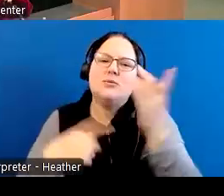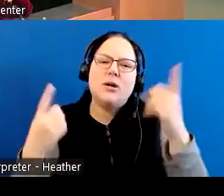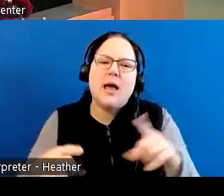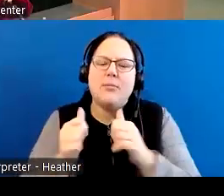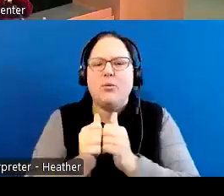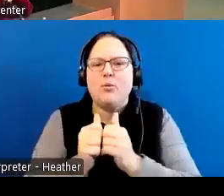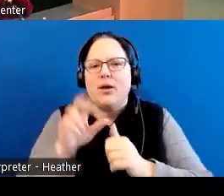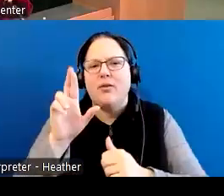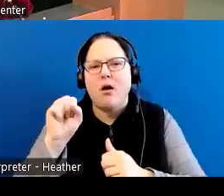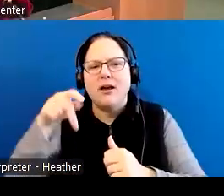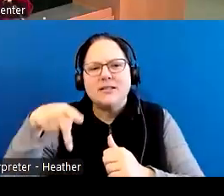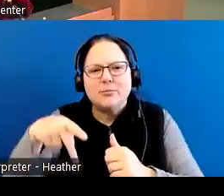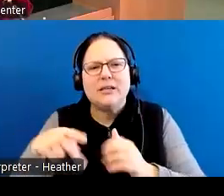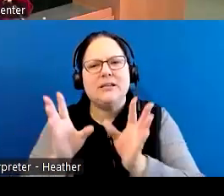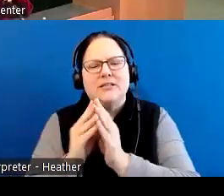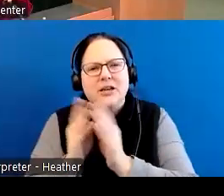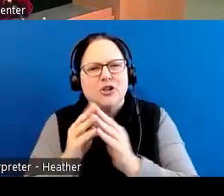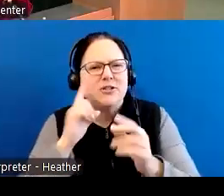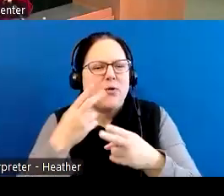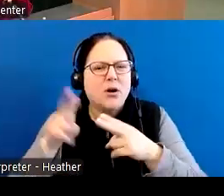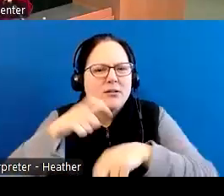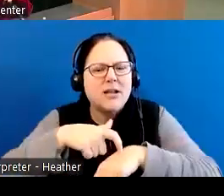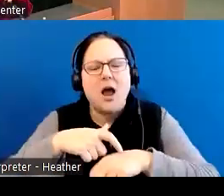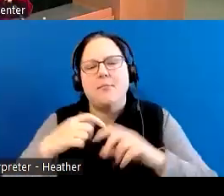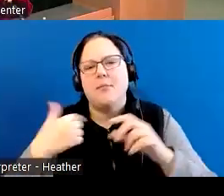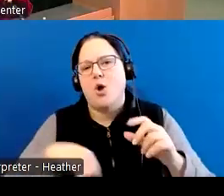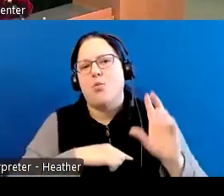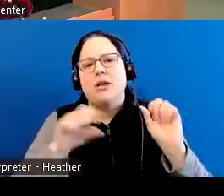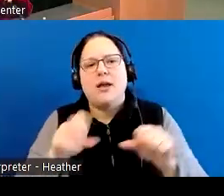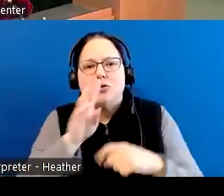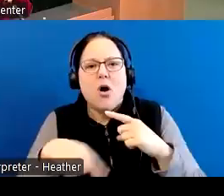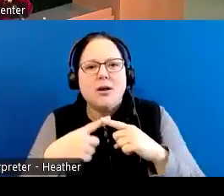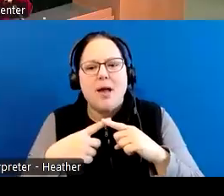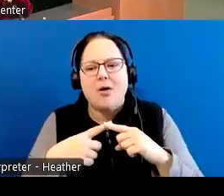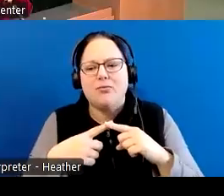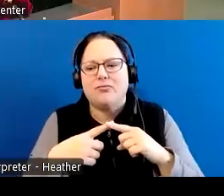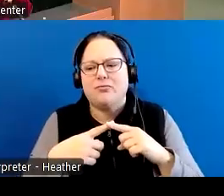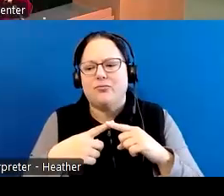sessions for a while where we just were able to talk about this um uh strength-based approach